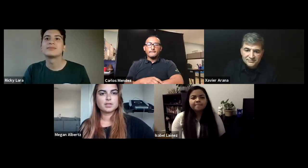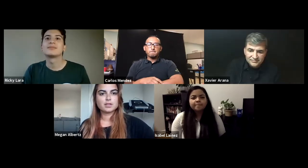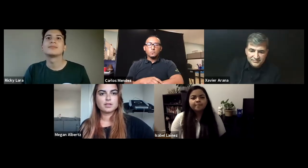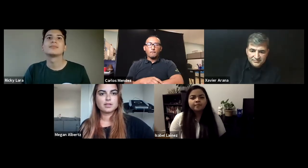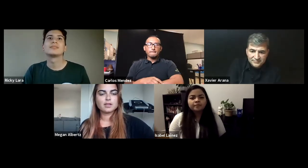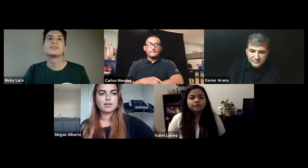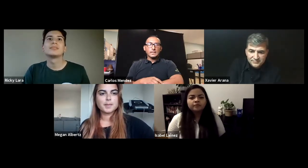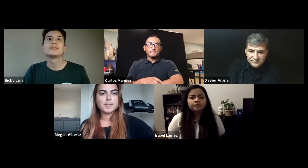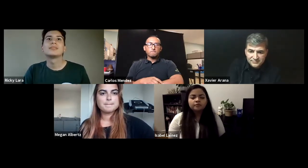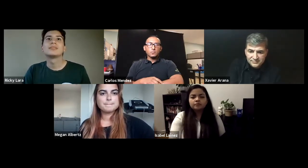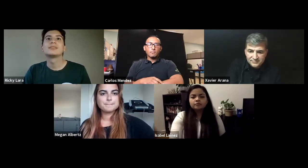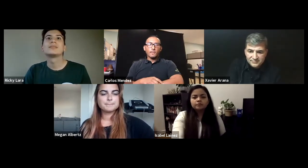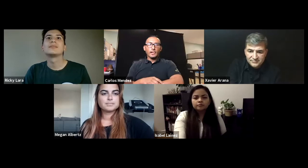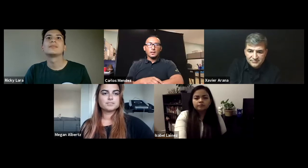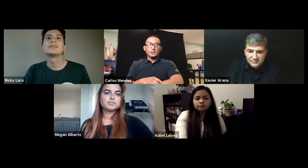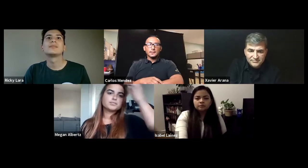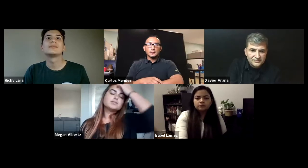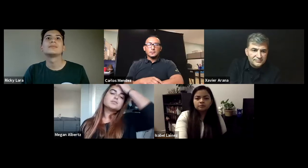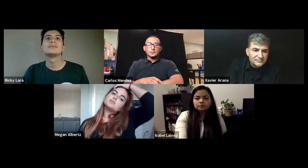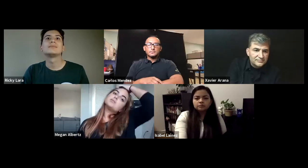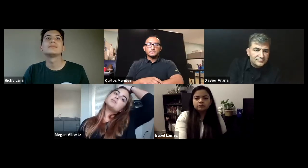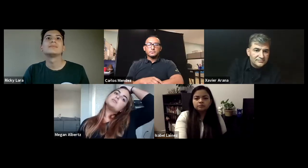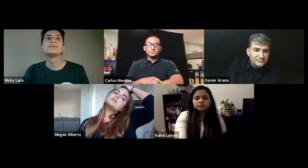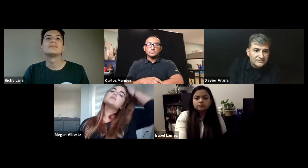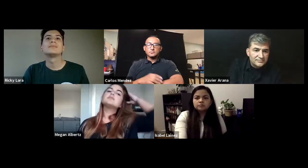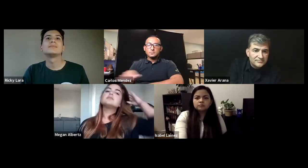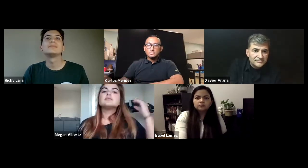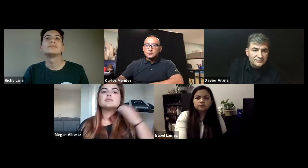and if anyone has a comment or anything like that...